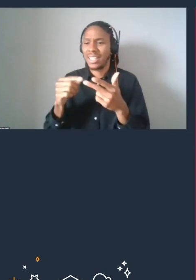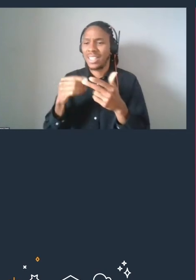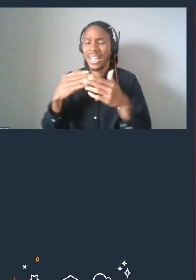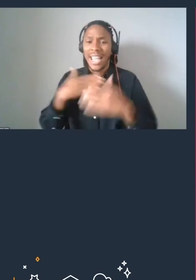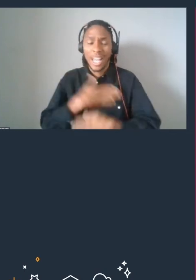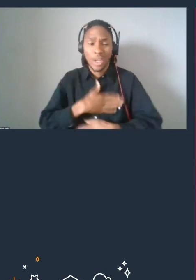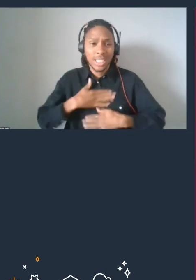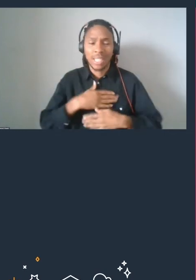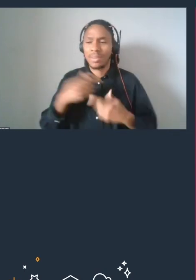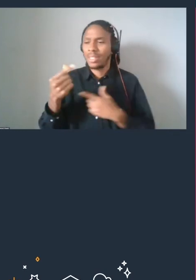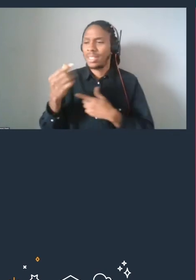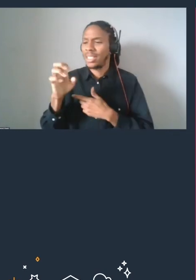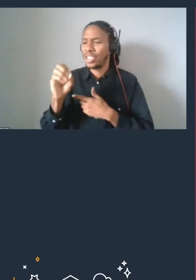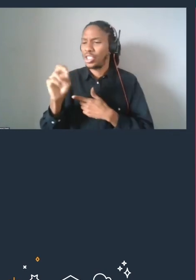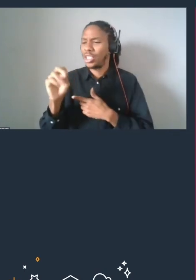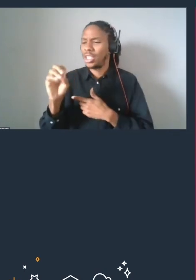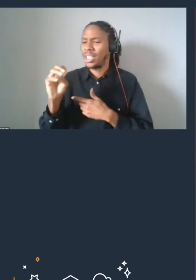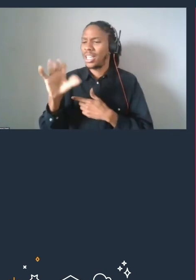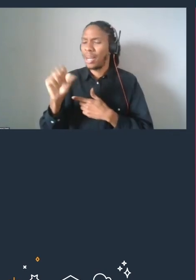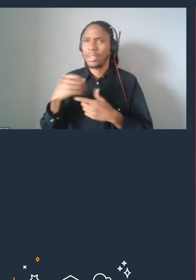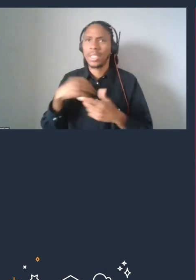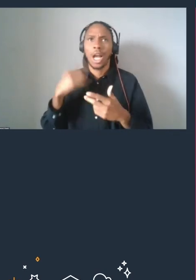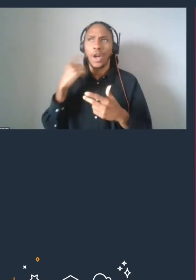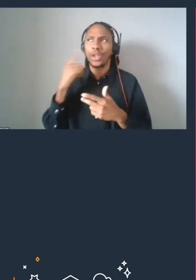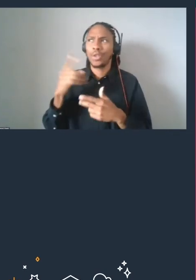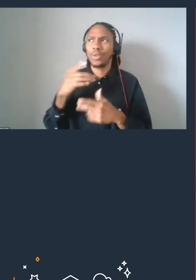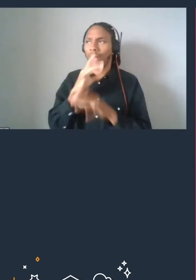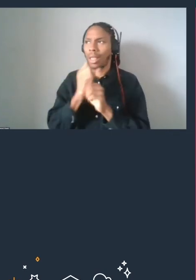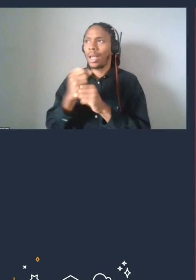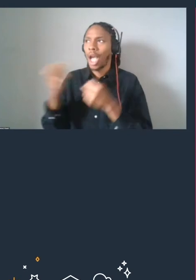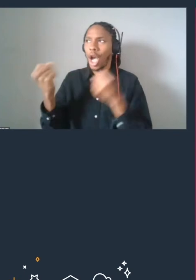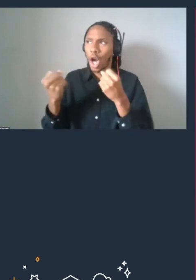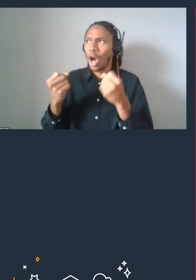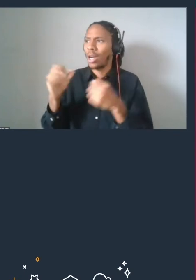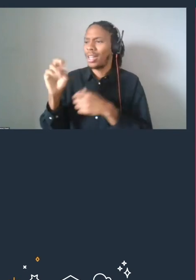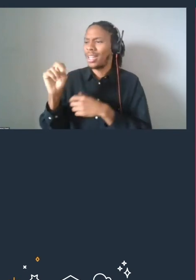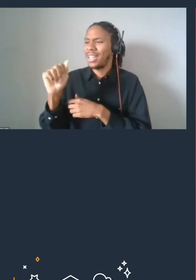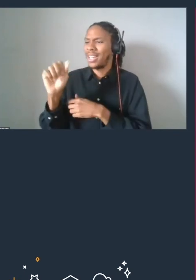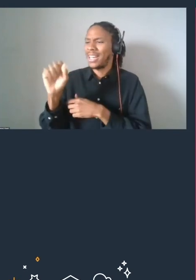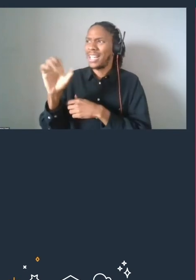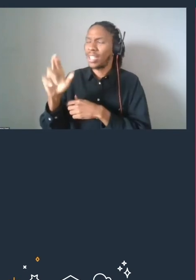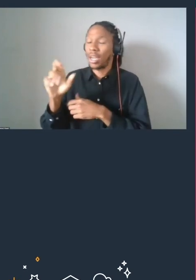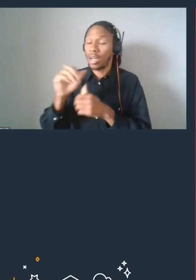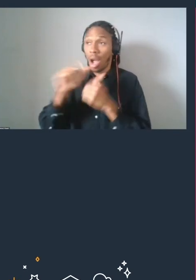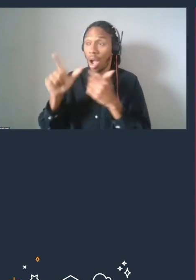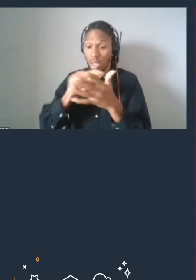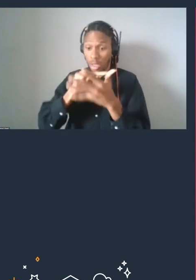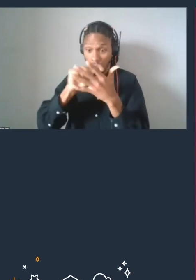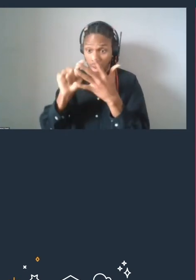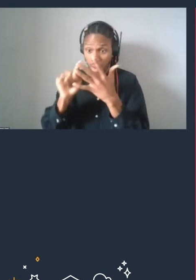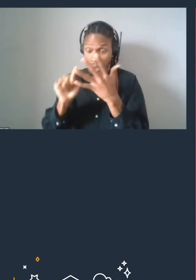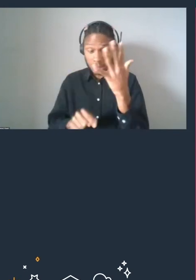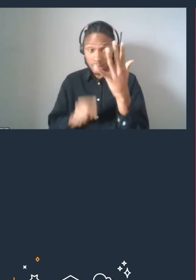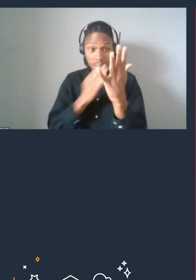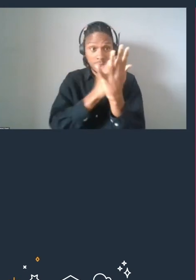You said you're a car guy, I've heard NASCAR and Formula 1 today. Yes. All different industries are using our,